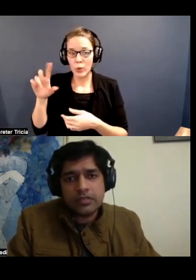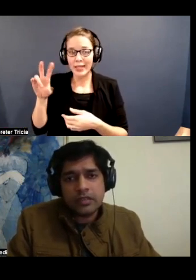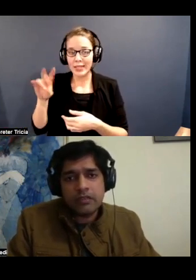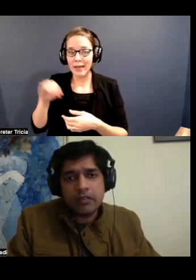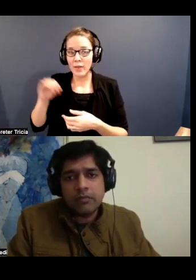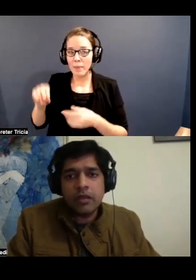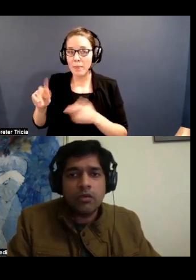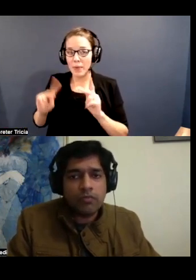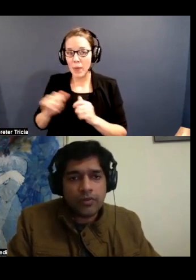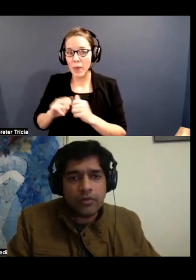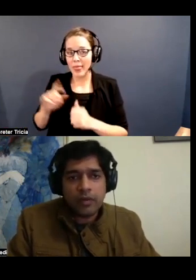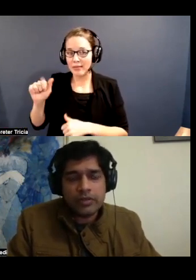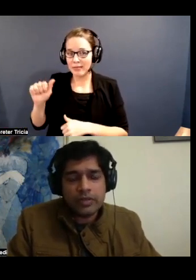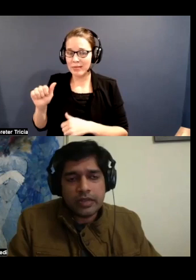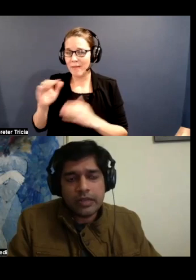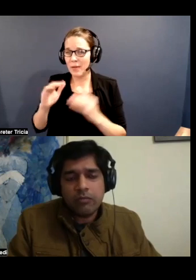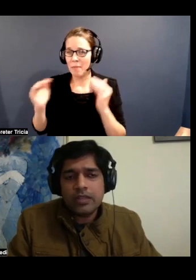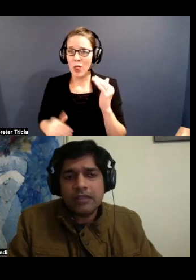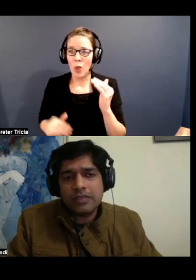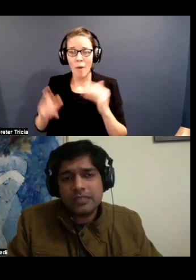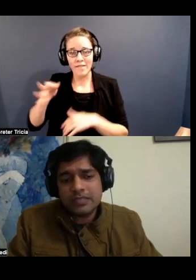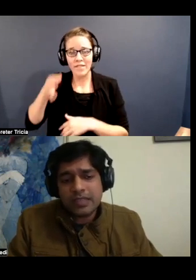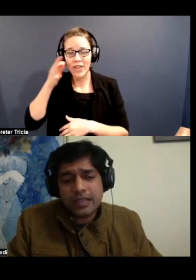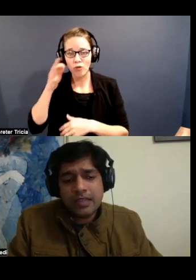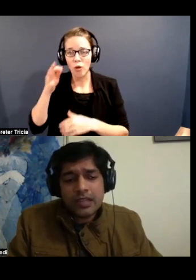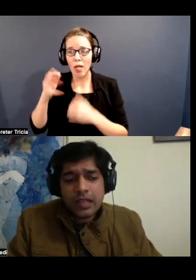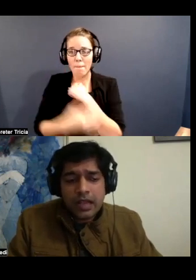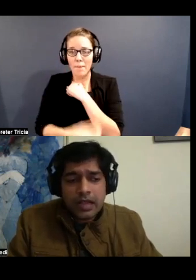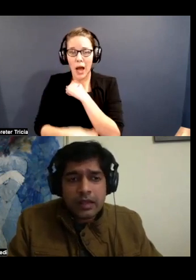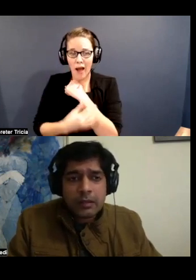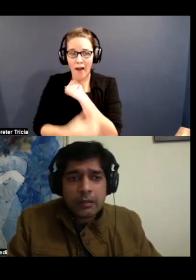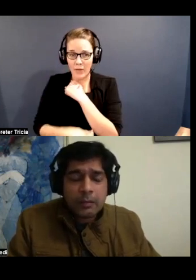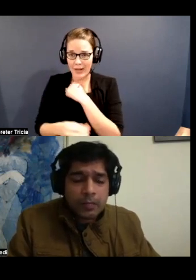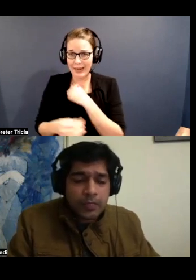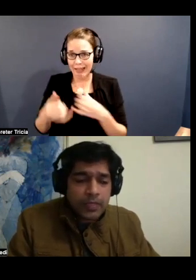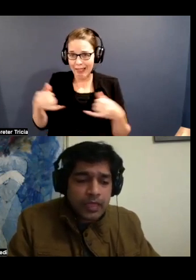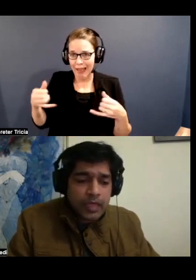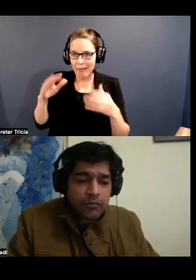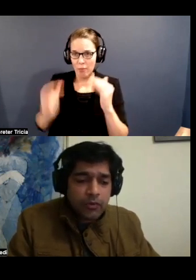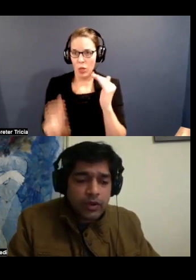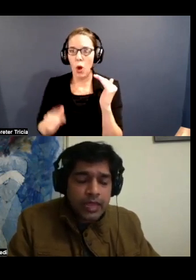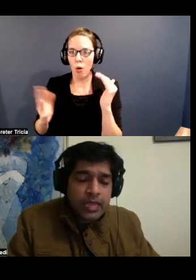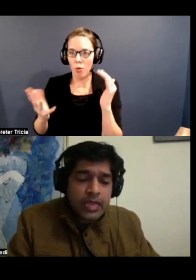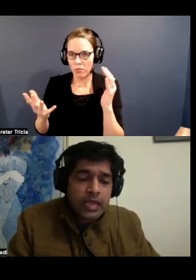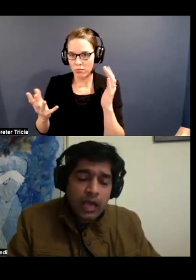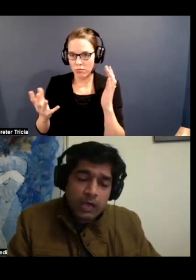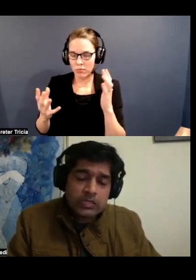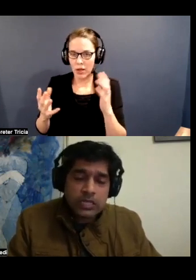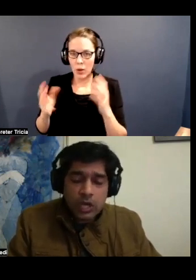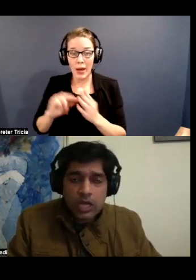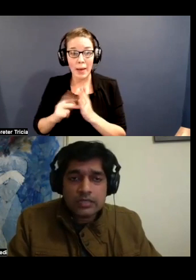are living below the federal poverty line. And what that means is that for any housing costs,